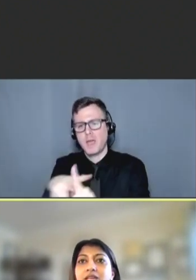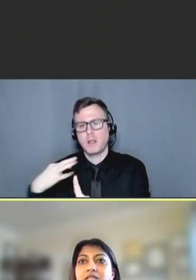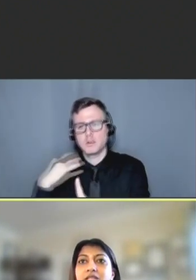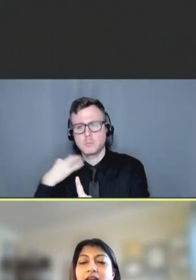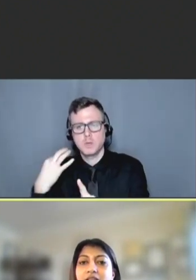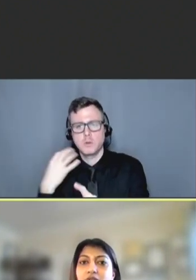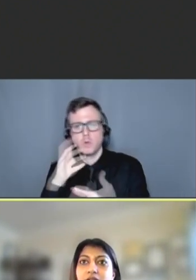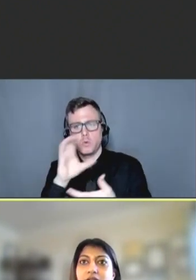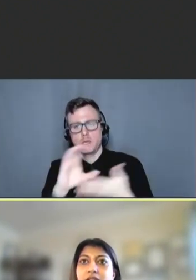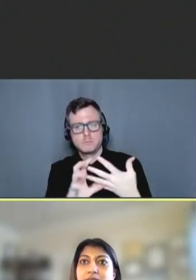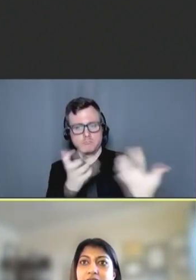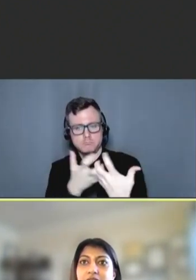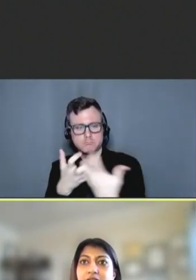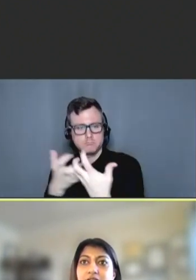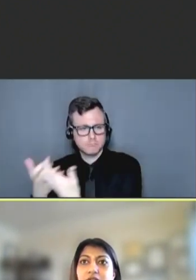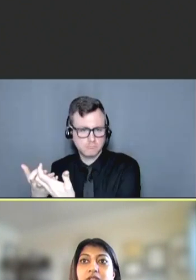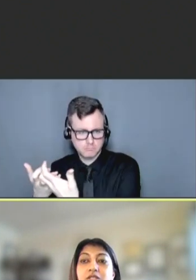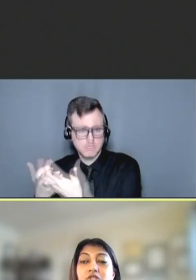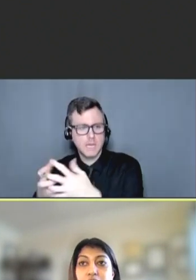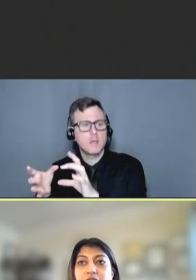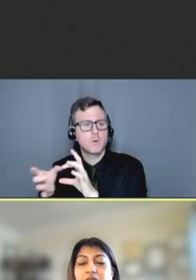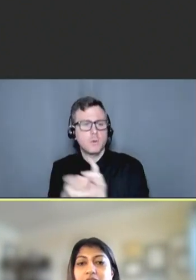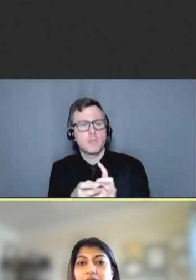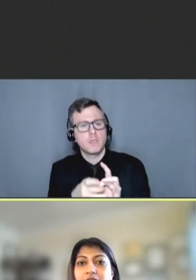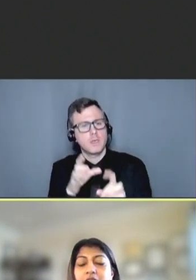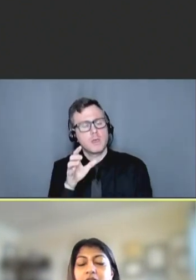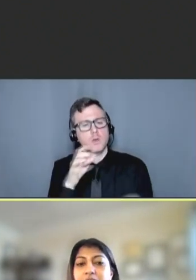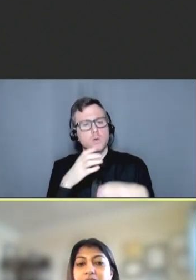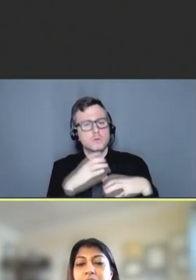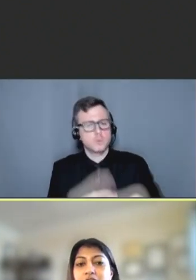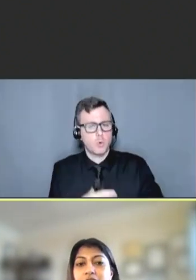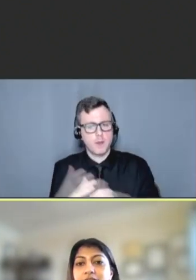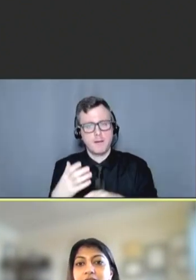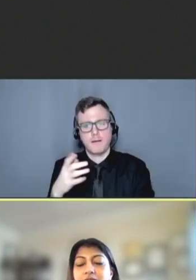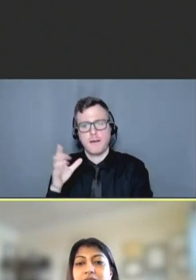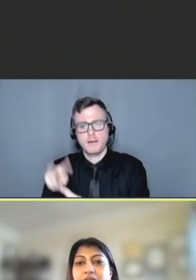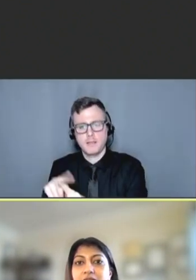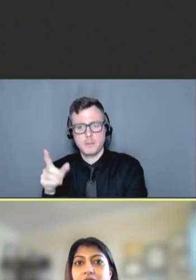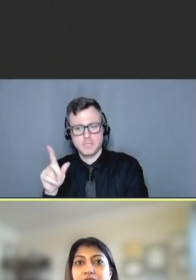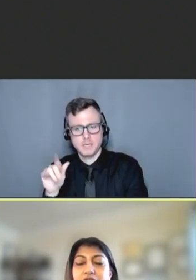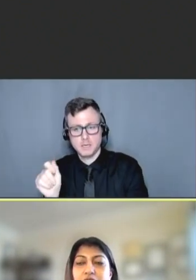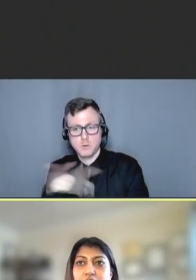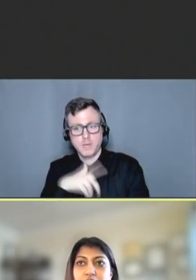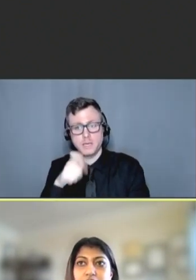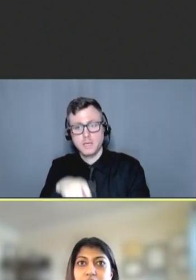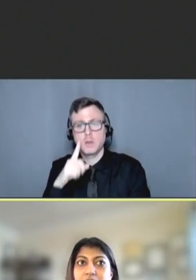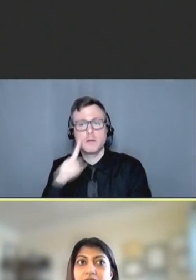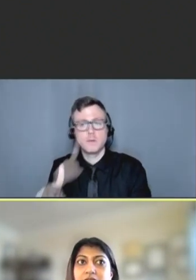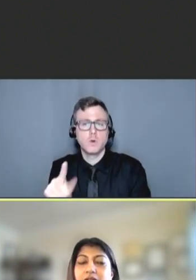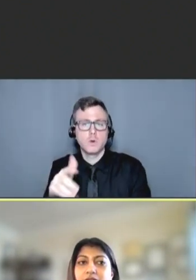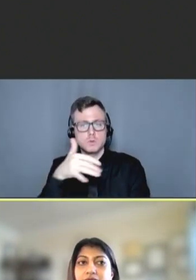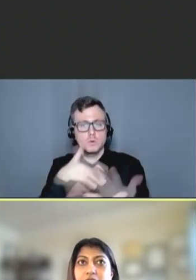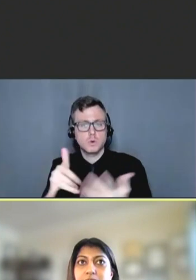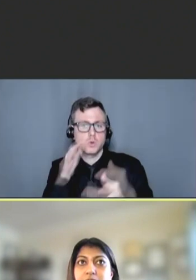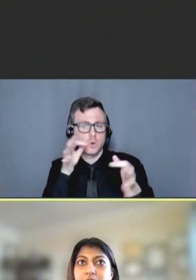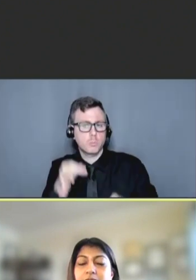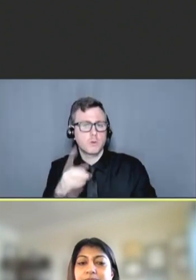it to the IQVIA claims data to the consumer data, especially since we needed it for social determinants of health variables.